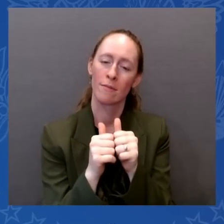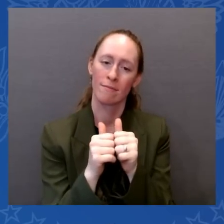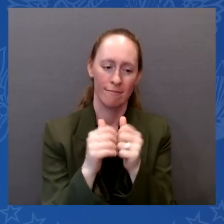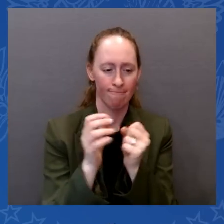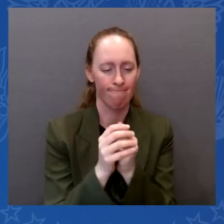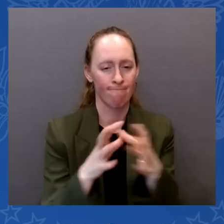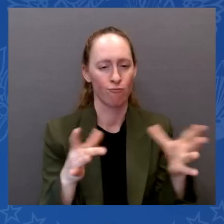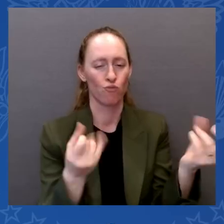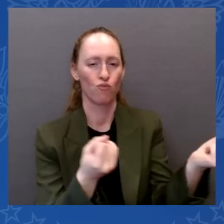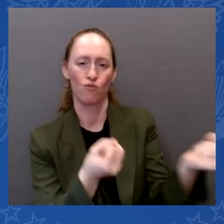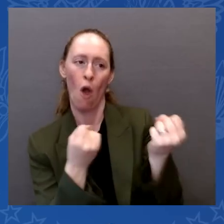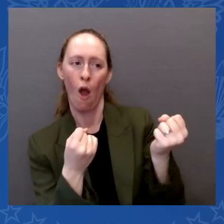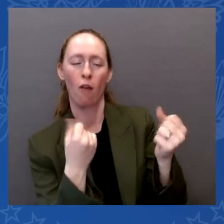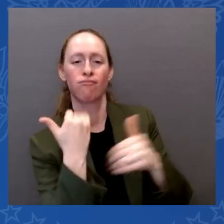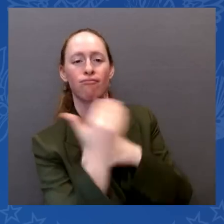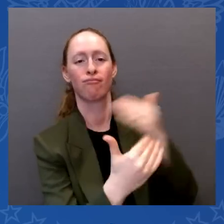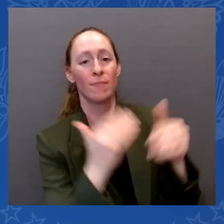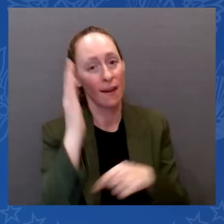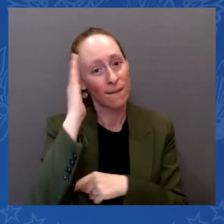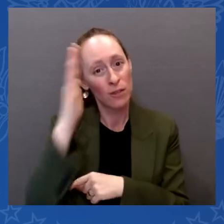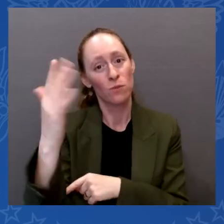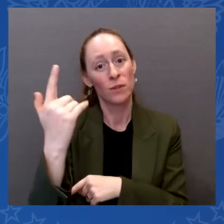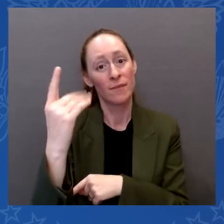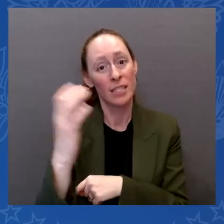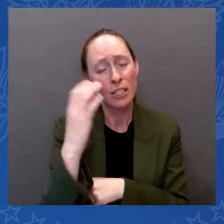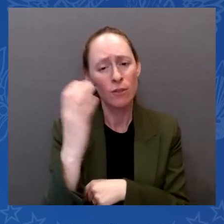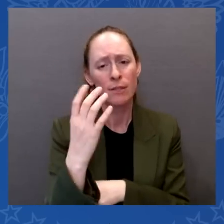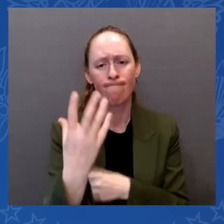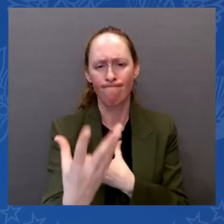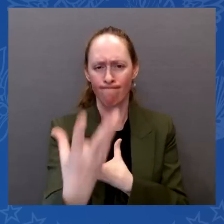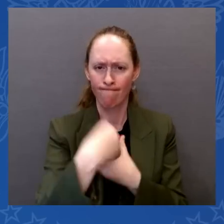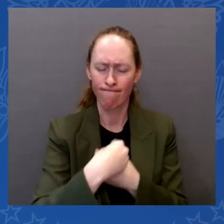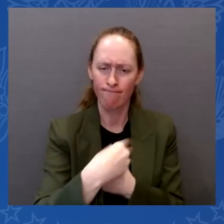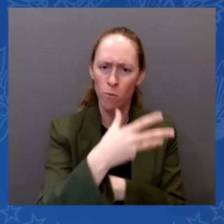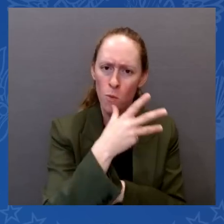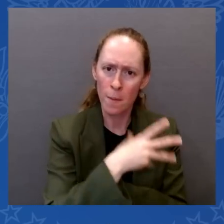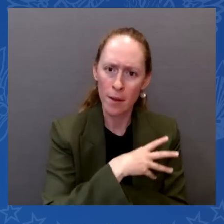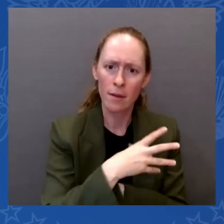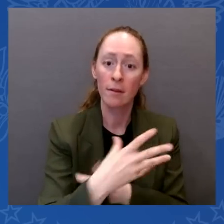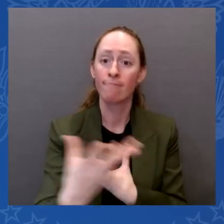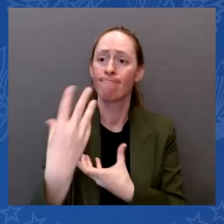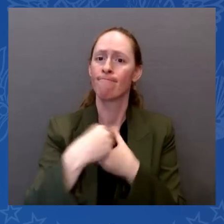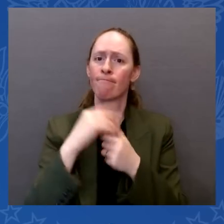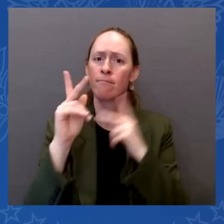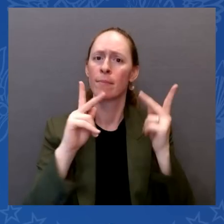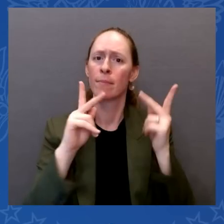Good-paying, high-quality jobs in those three sectors. Today, I'm proud to announce